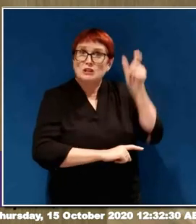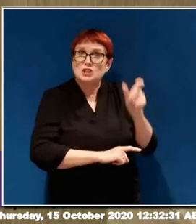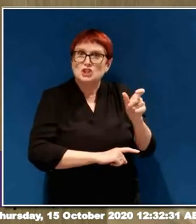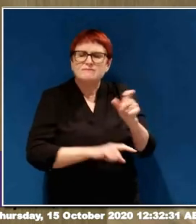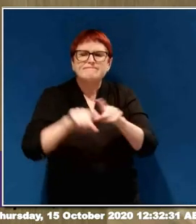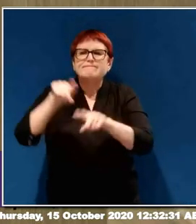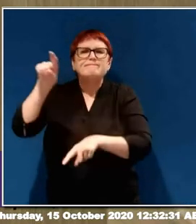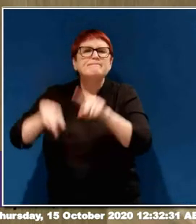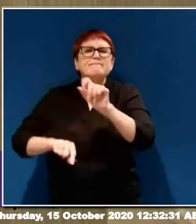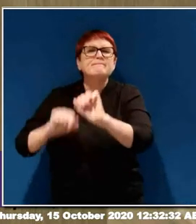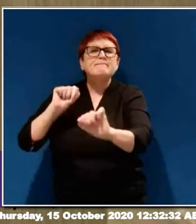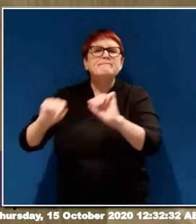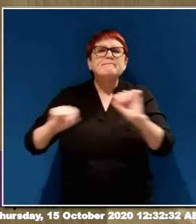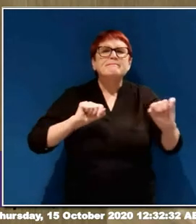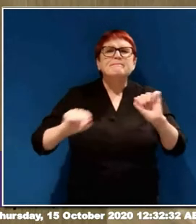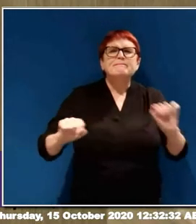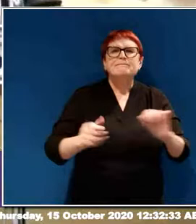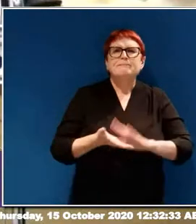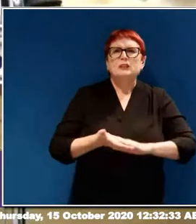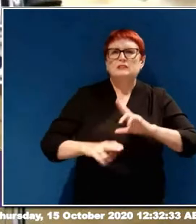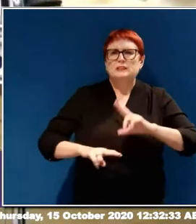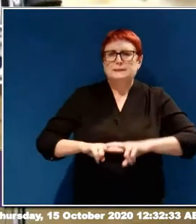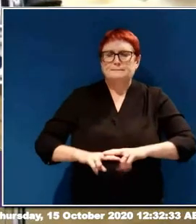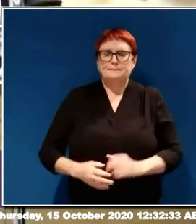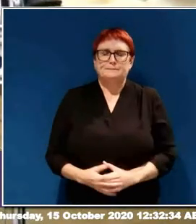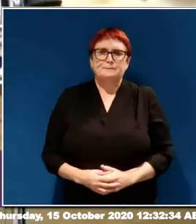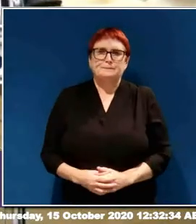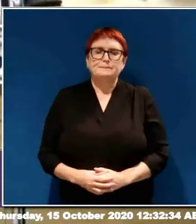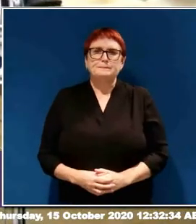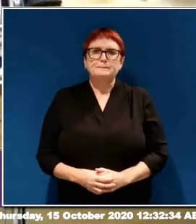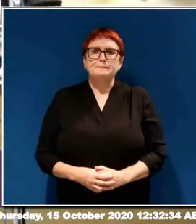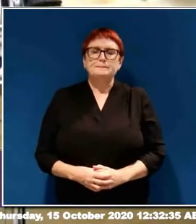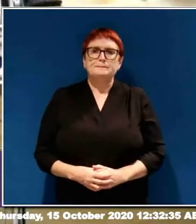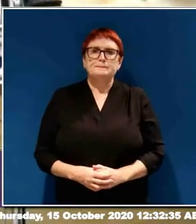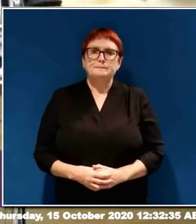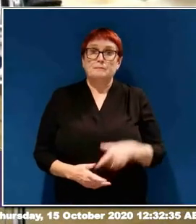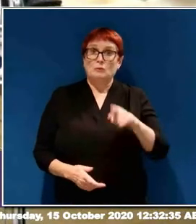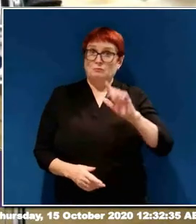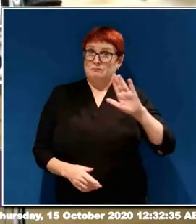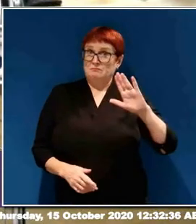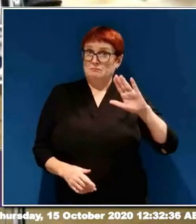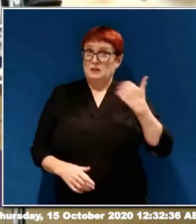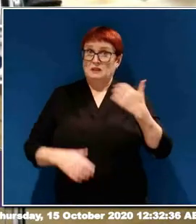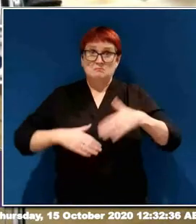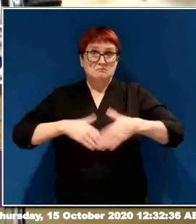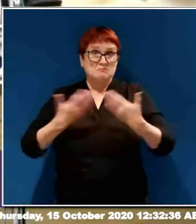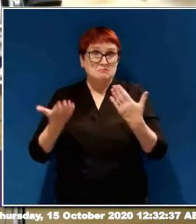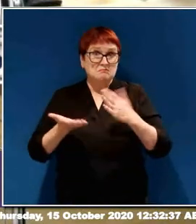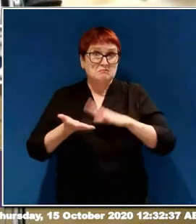And have you in your experience had parents voice concerns to you that they